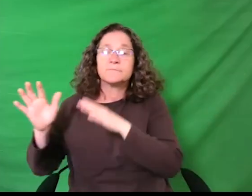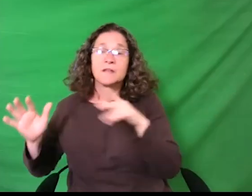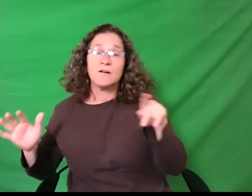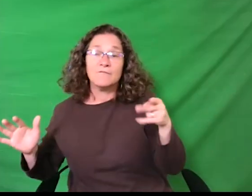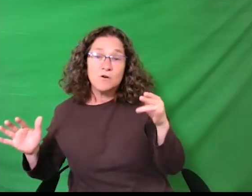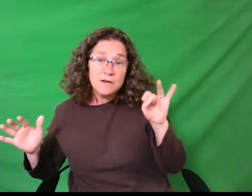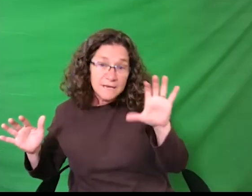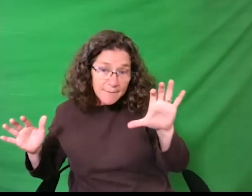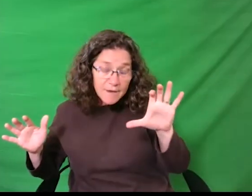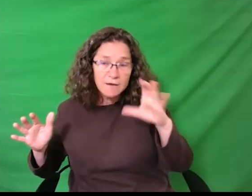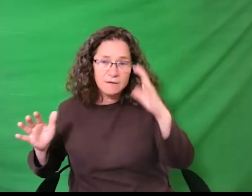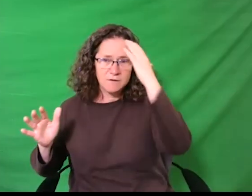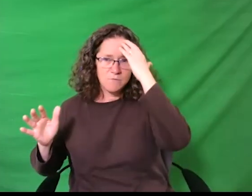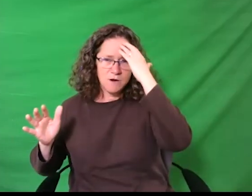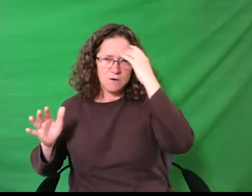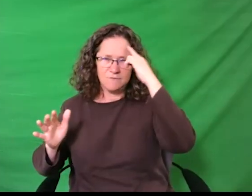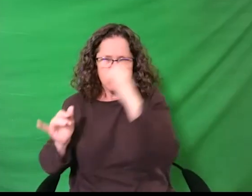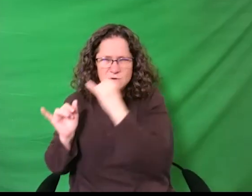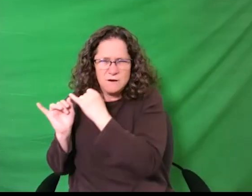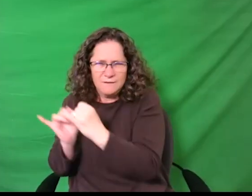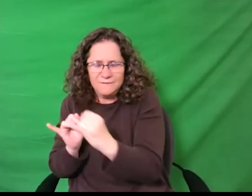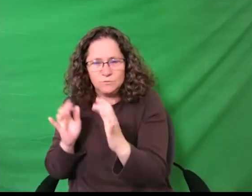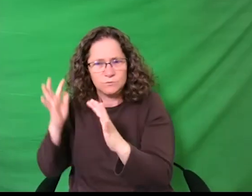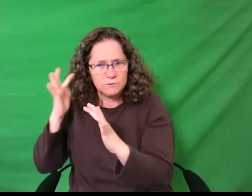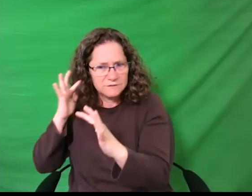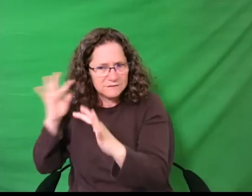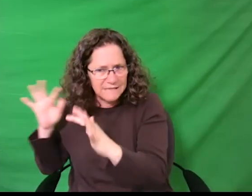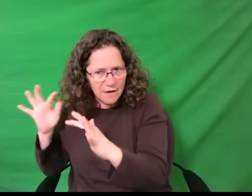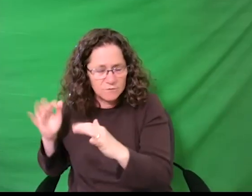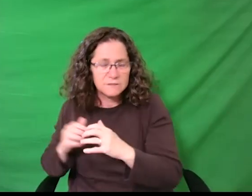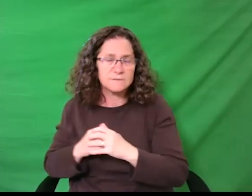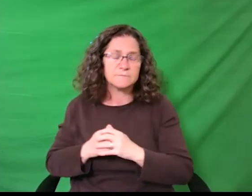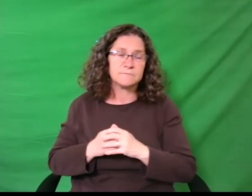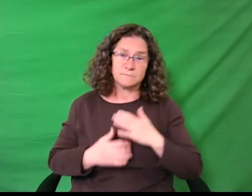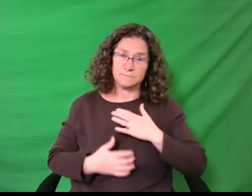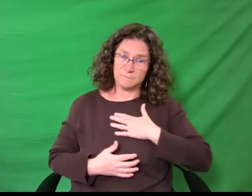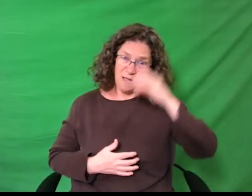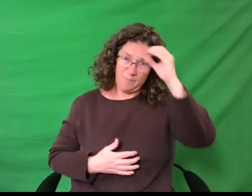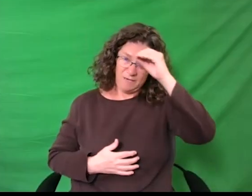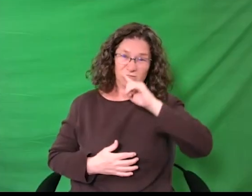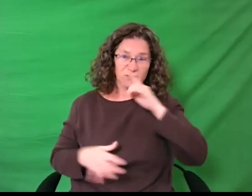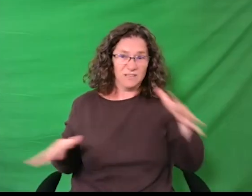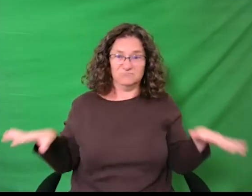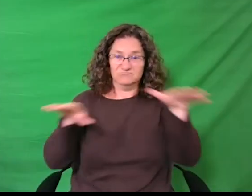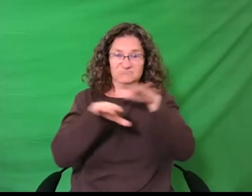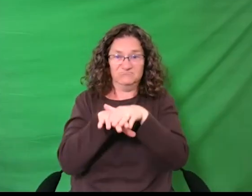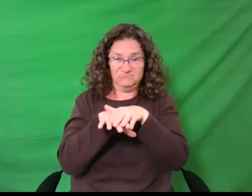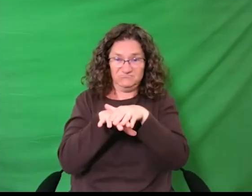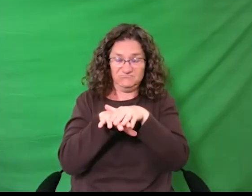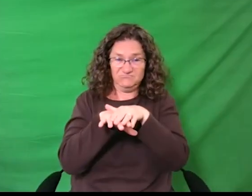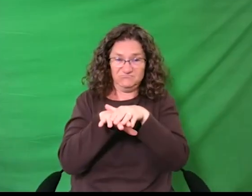to focus on individual sounds. I think these terms really overlap and often use